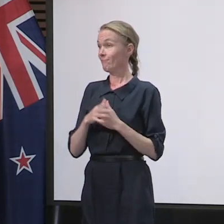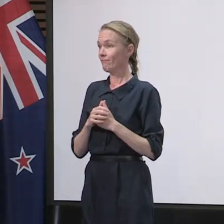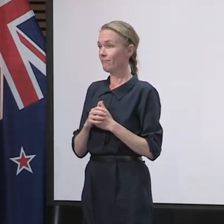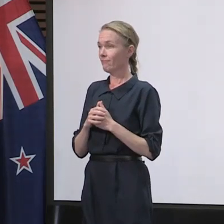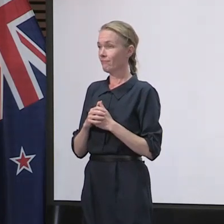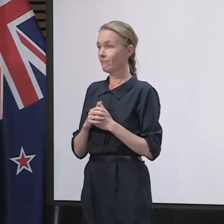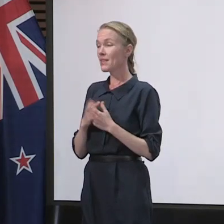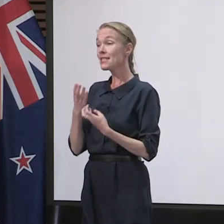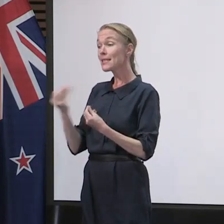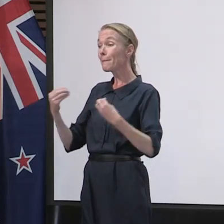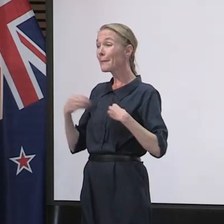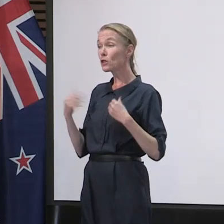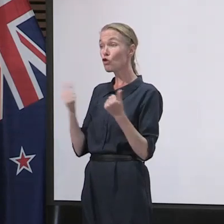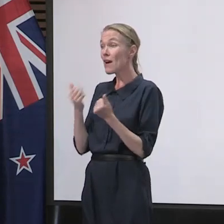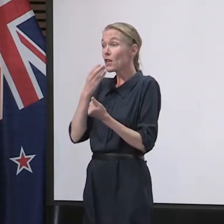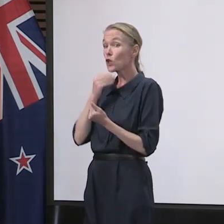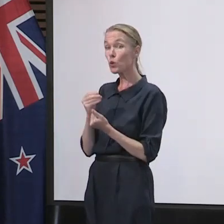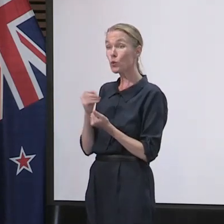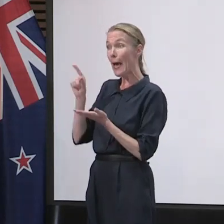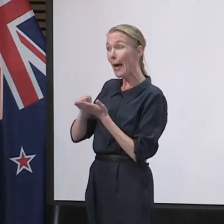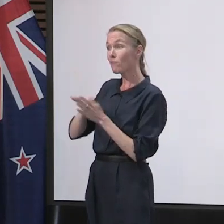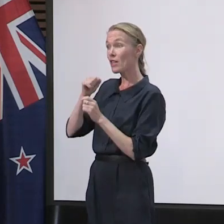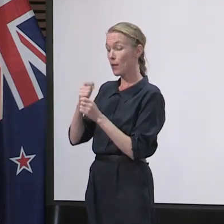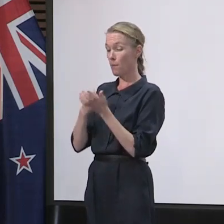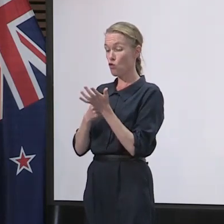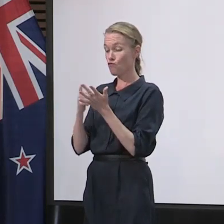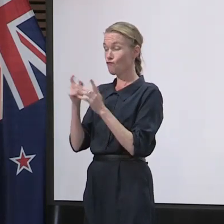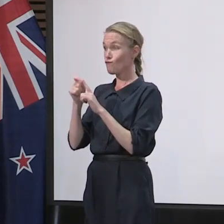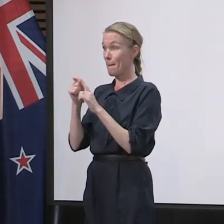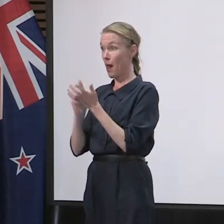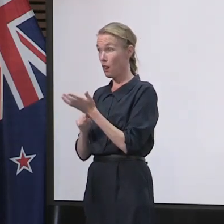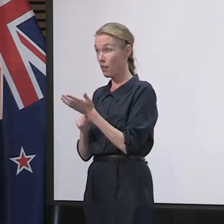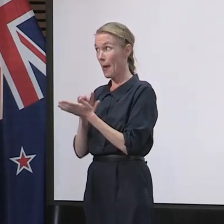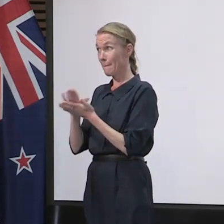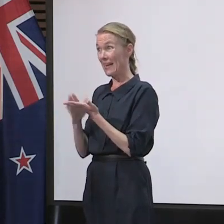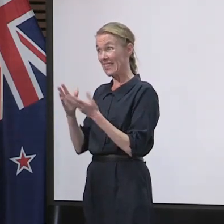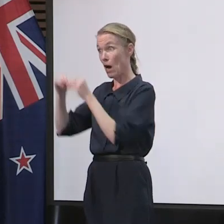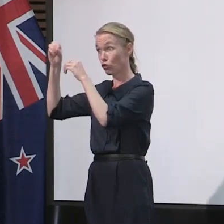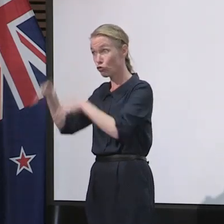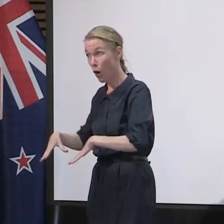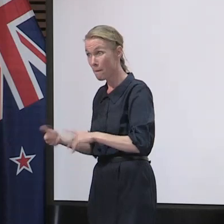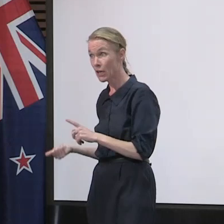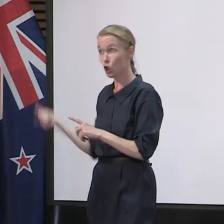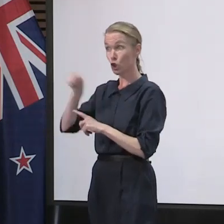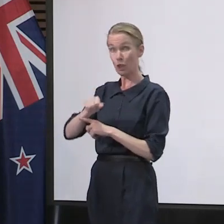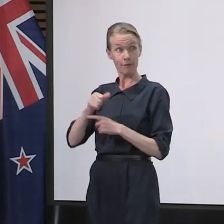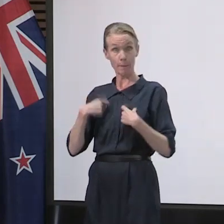get in touch with MBIE and get assistance.